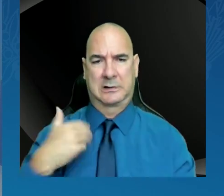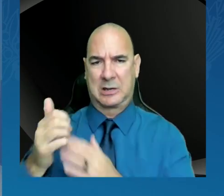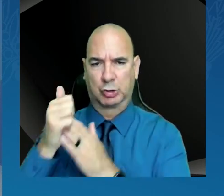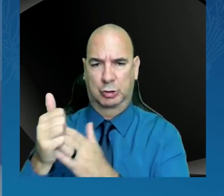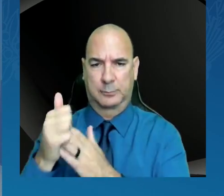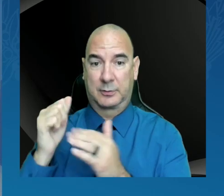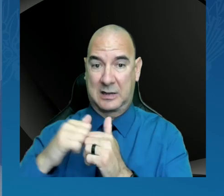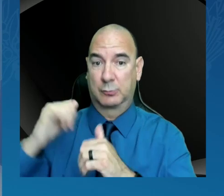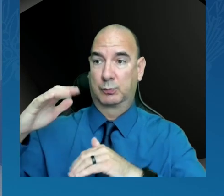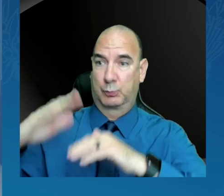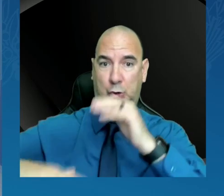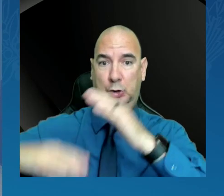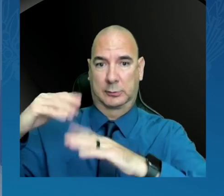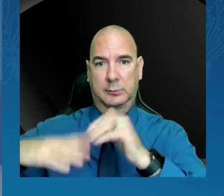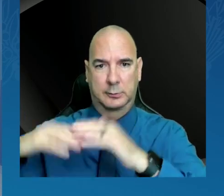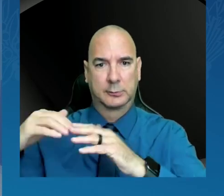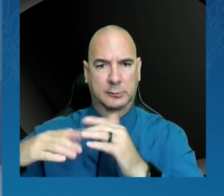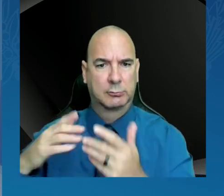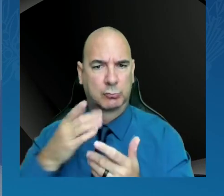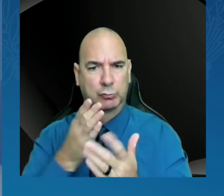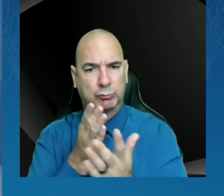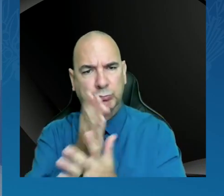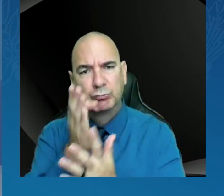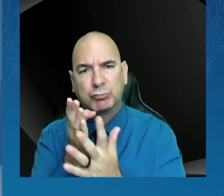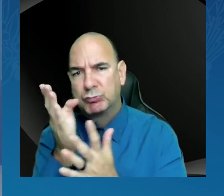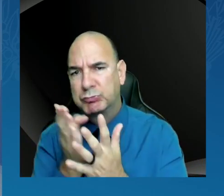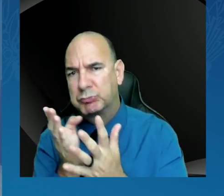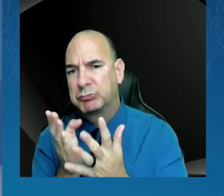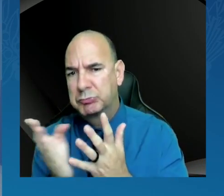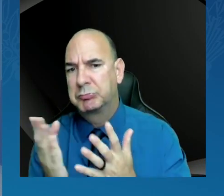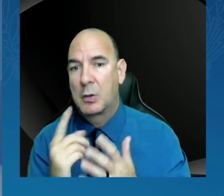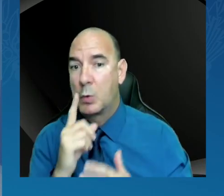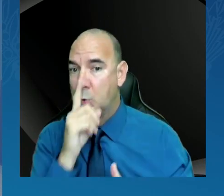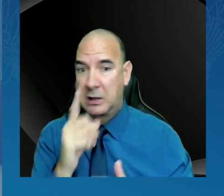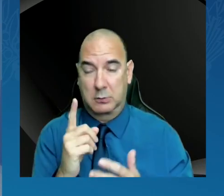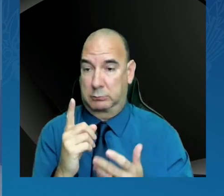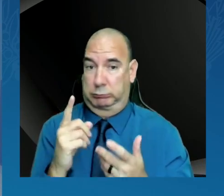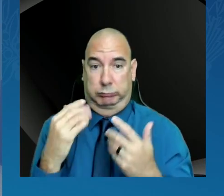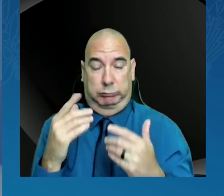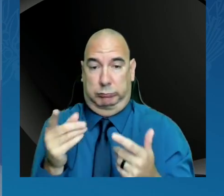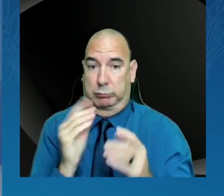But it is also no secret in this White House that when the president of the United States